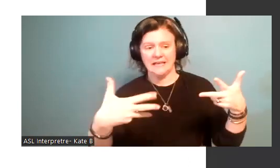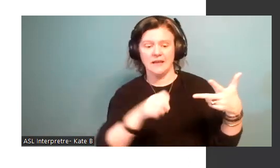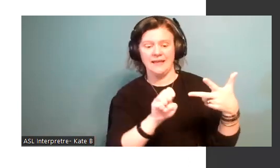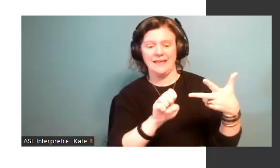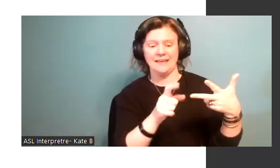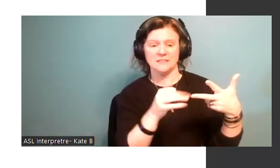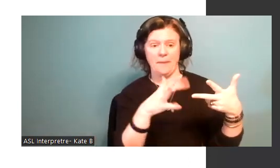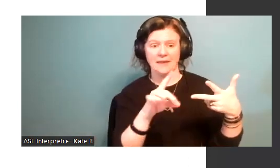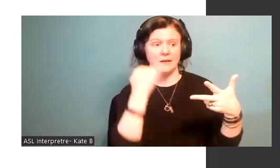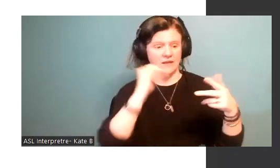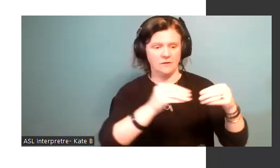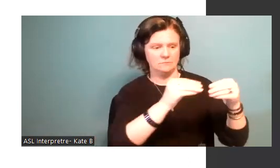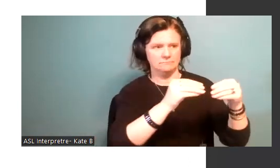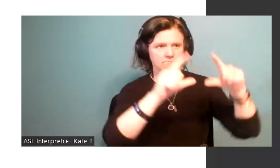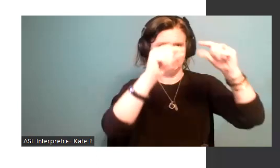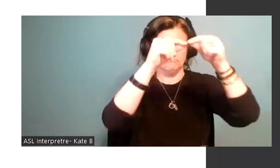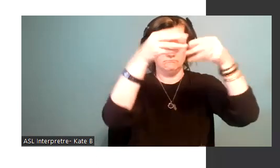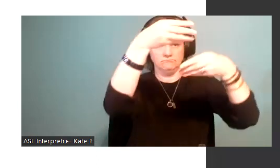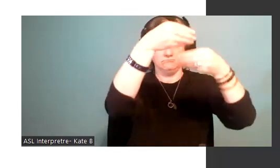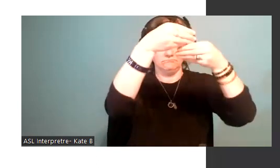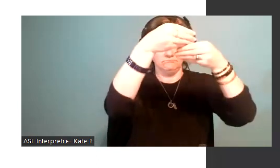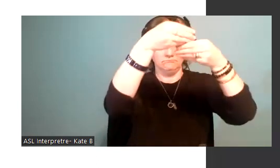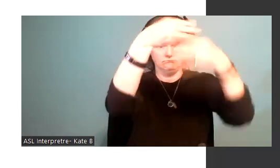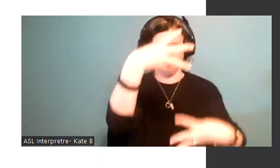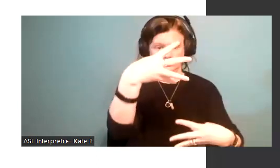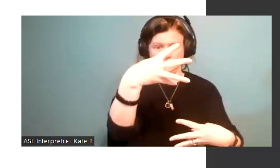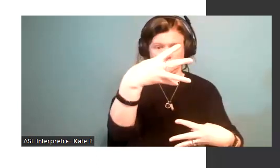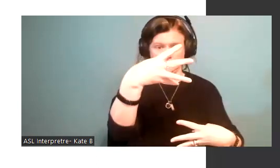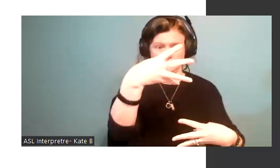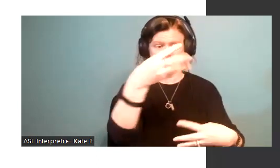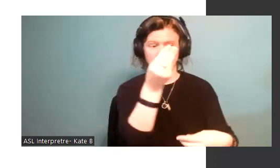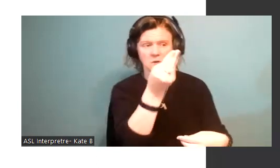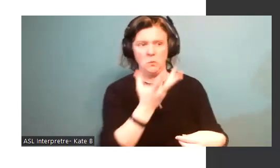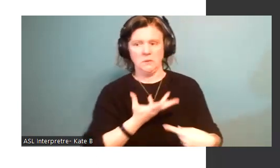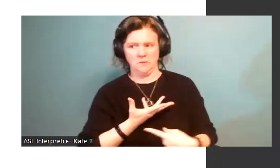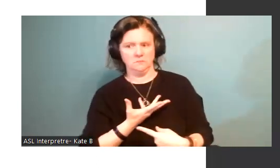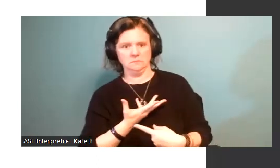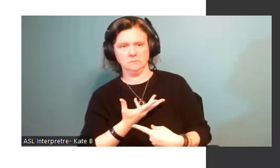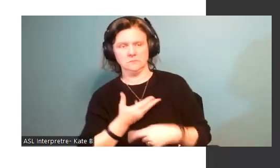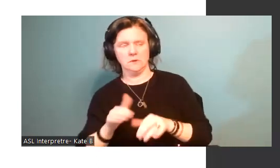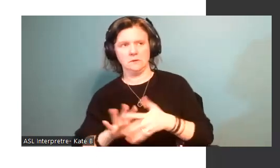have the invalid flag pop up and let the user know.